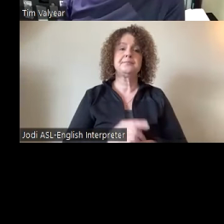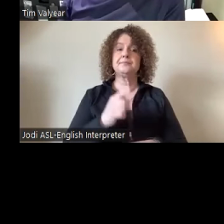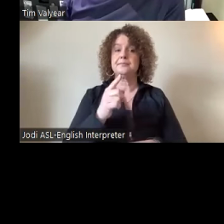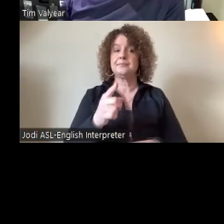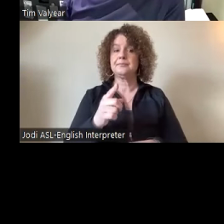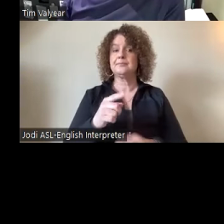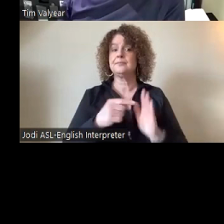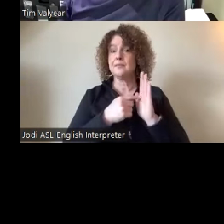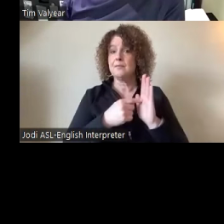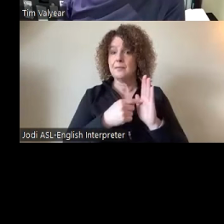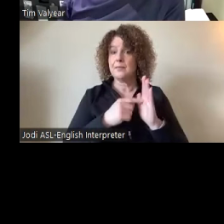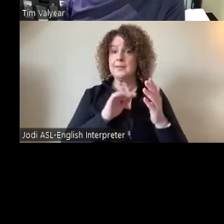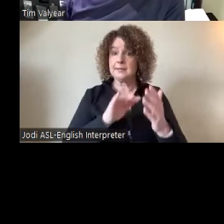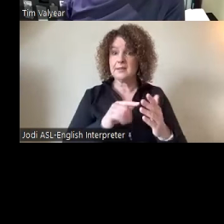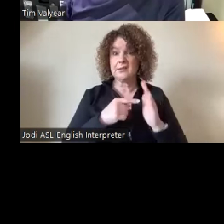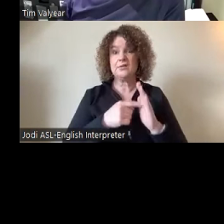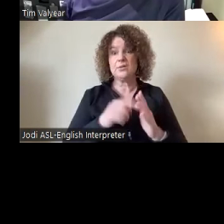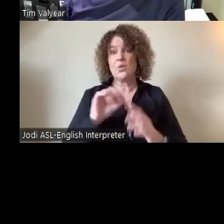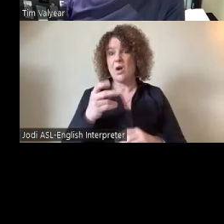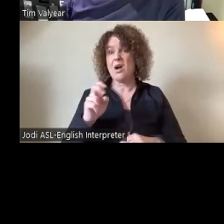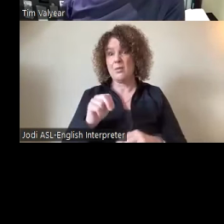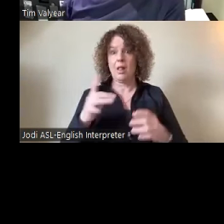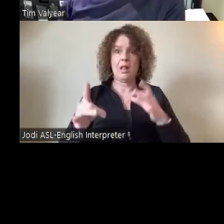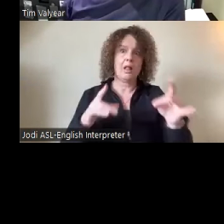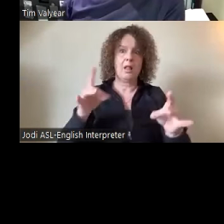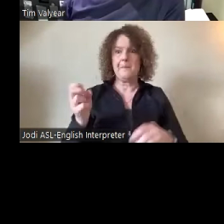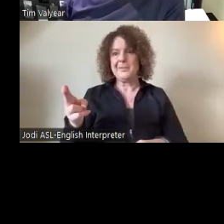shot if you're over the age of 19 when eligible.